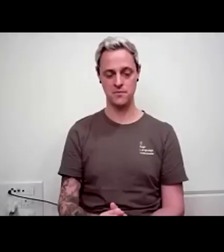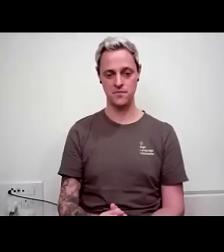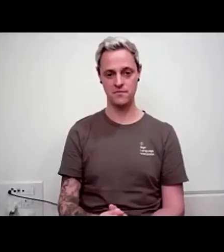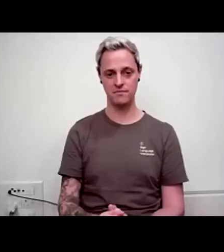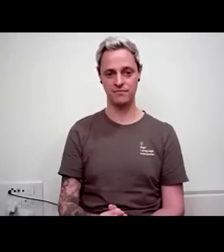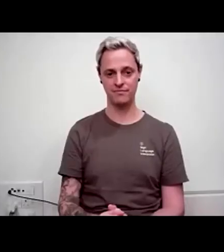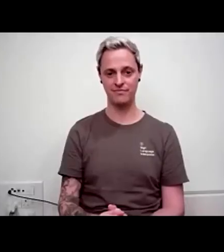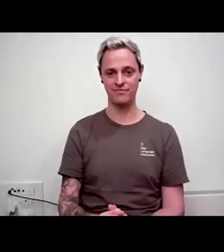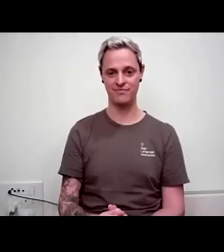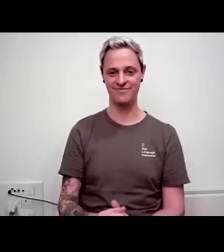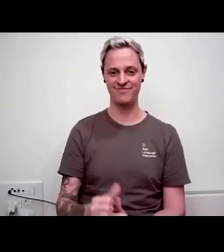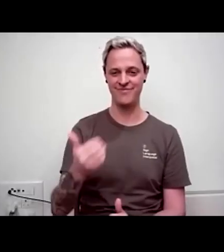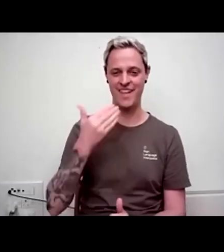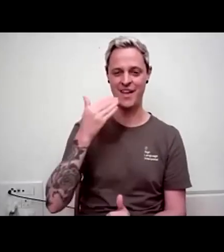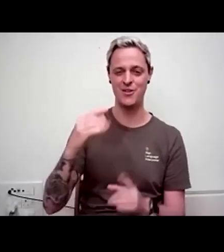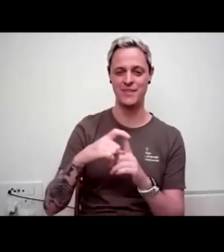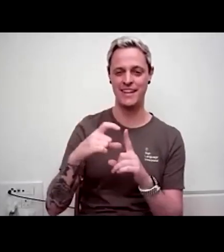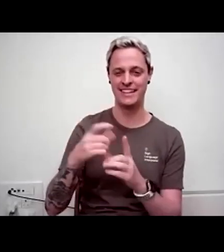[JOANNA] Right, thank you very much Denise.